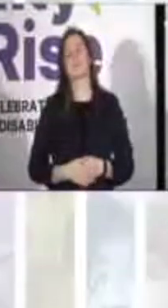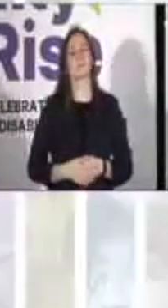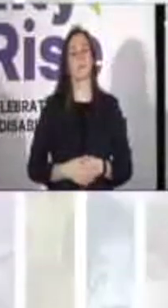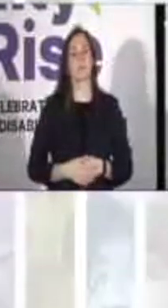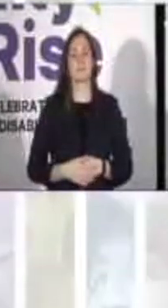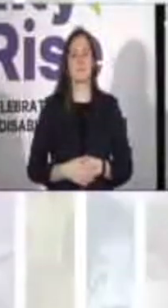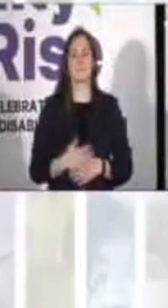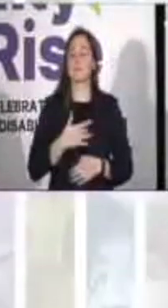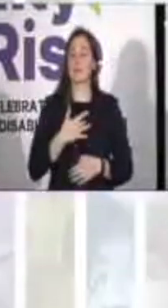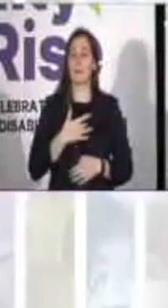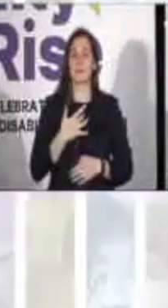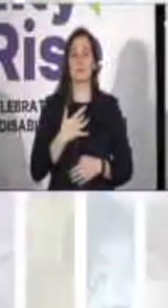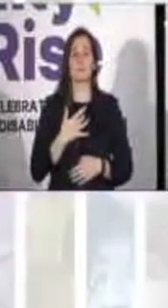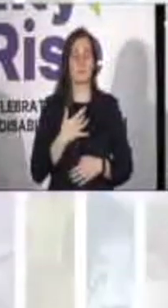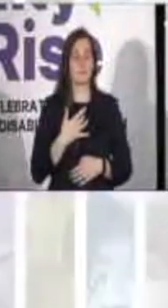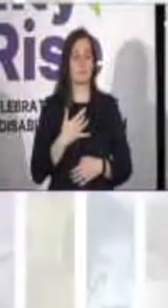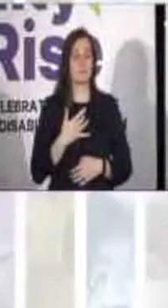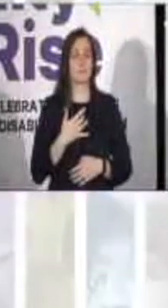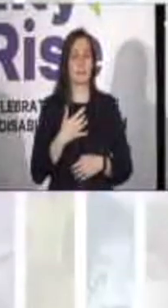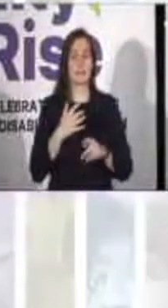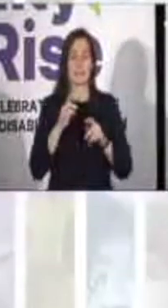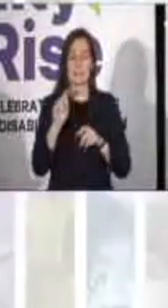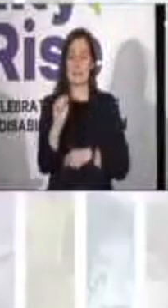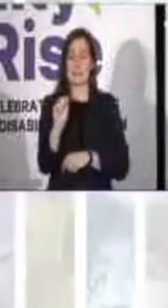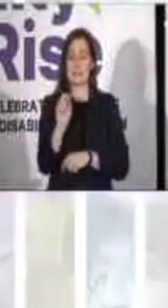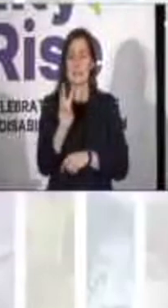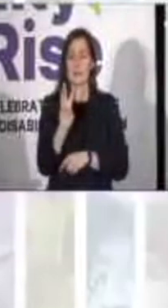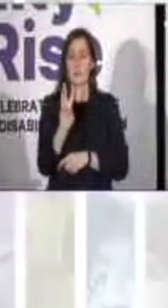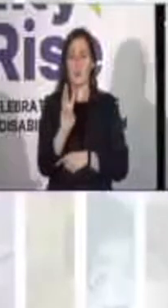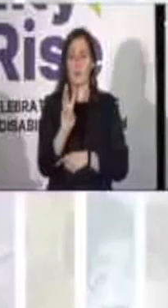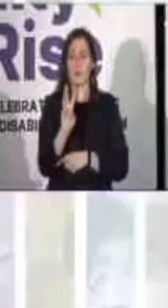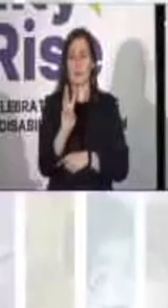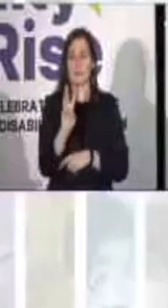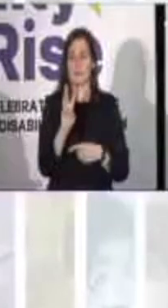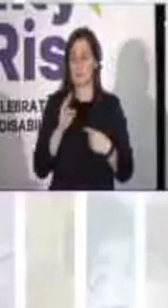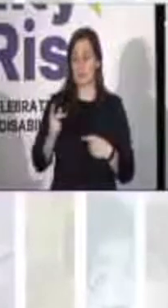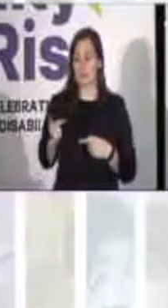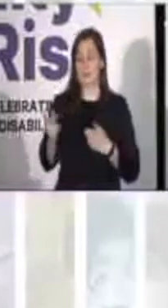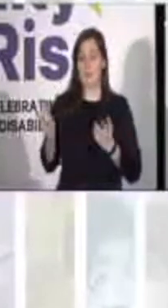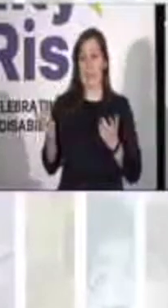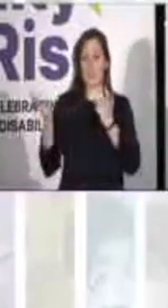AND I NOT JUST THROUGH A CREDENTIALED JOB APPROACH.